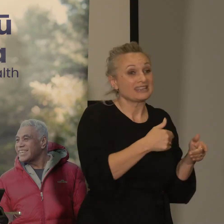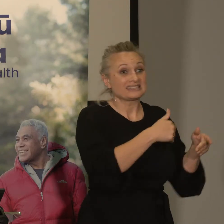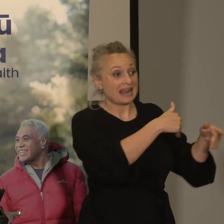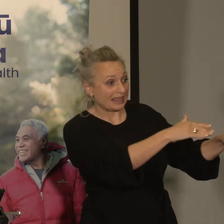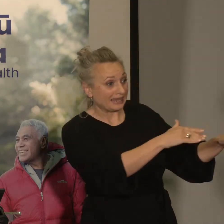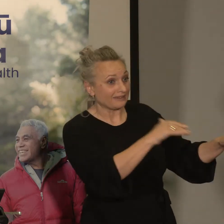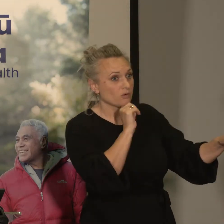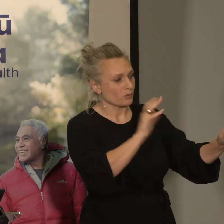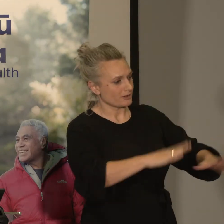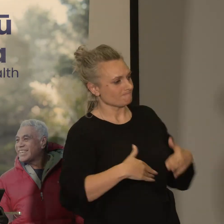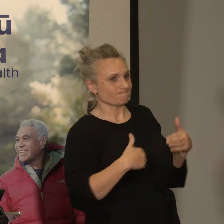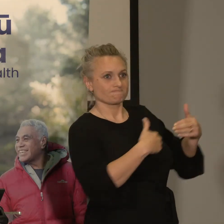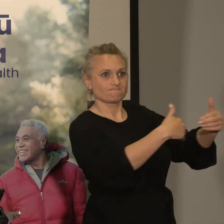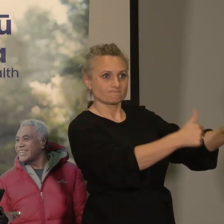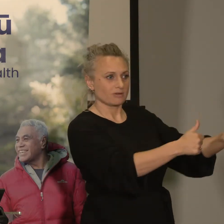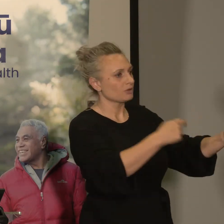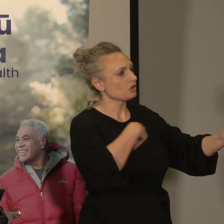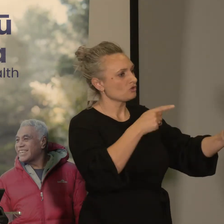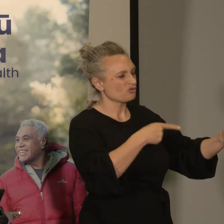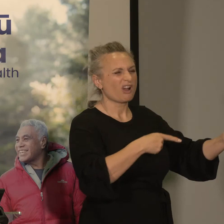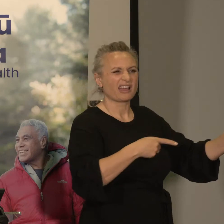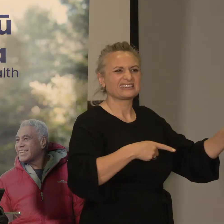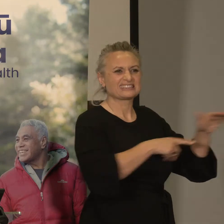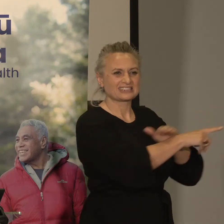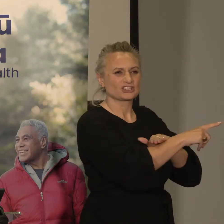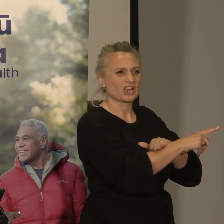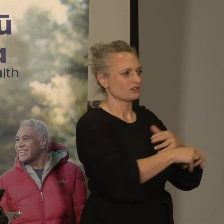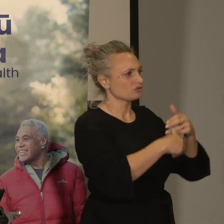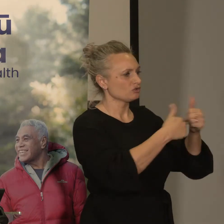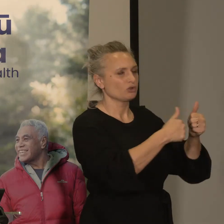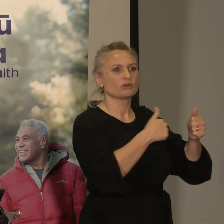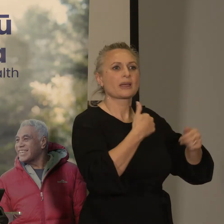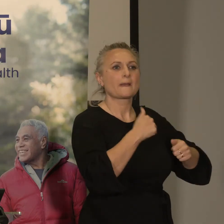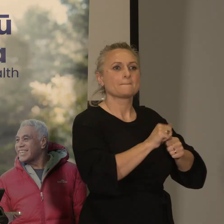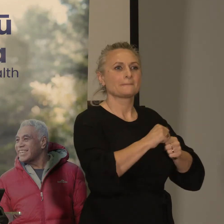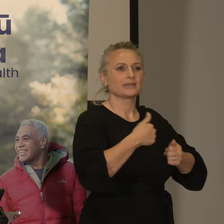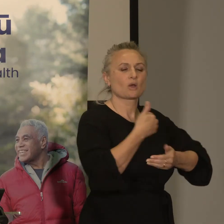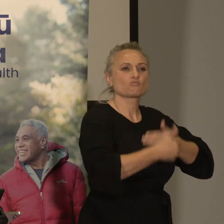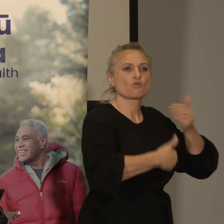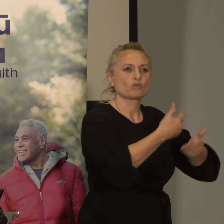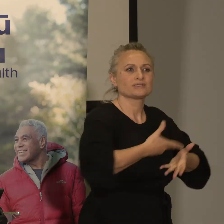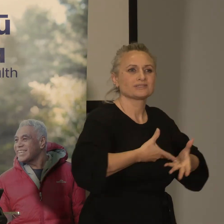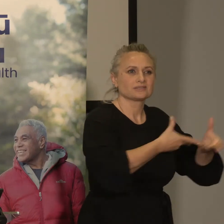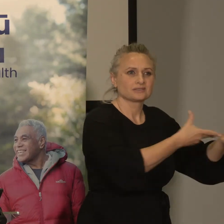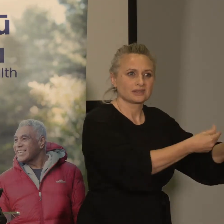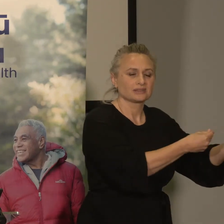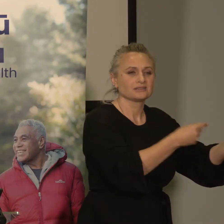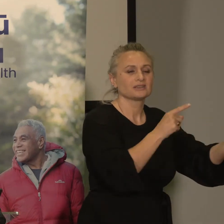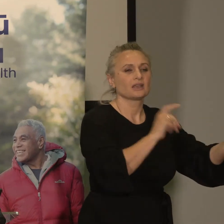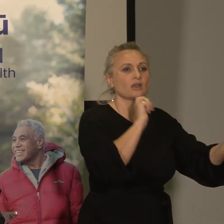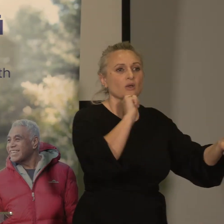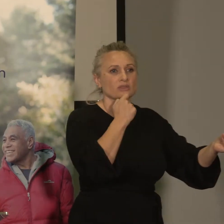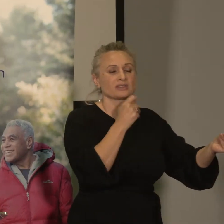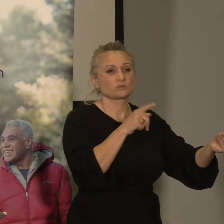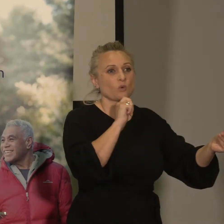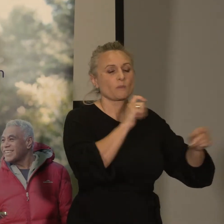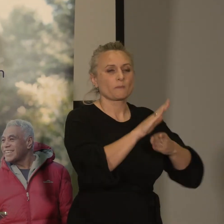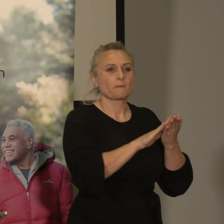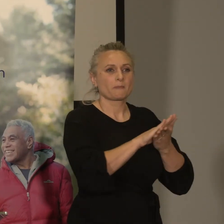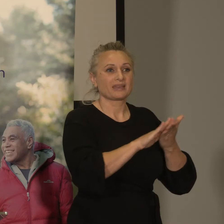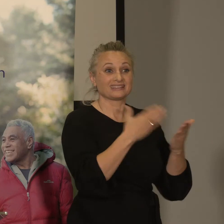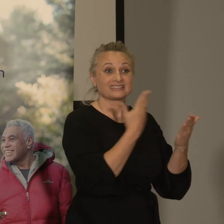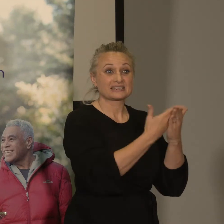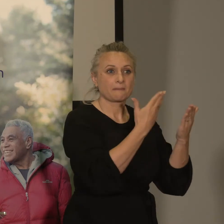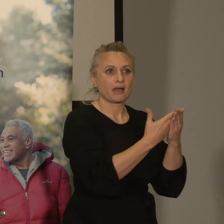once patients are medically